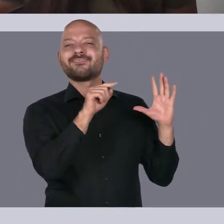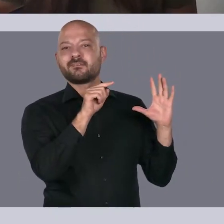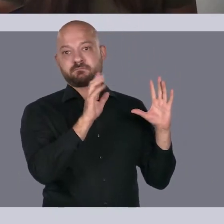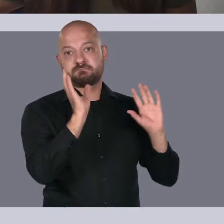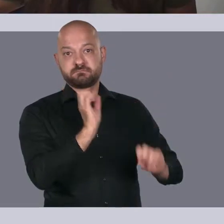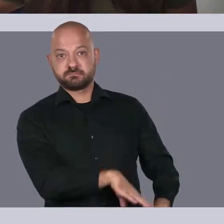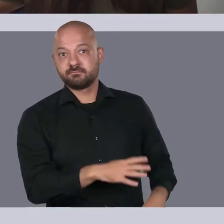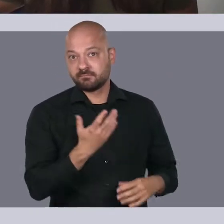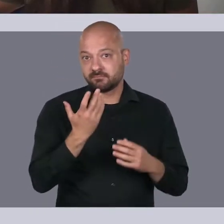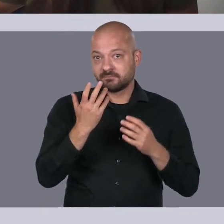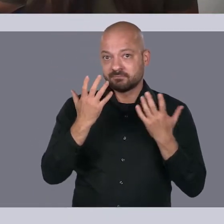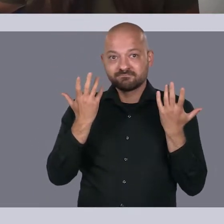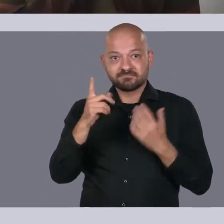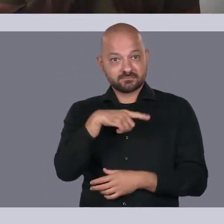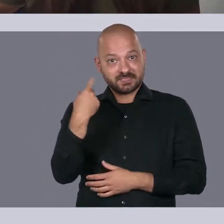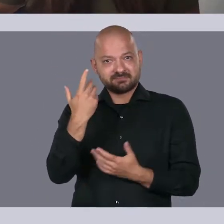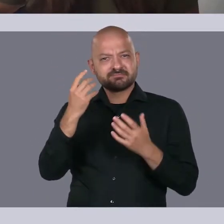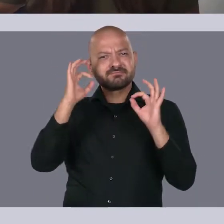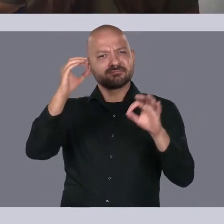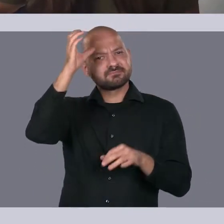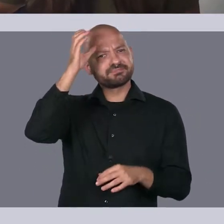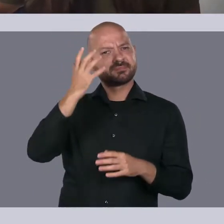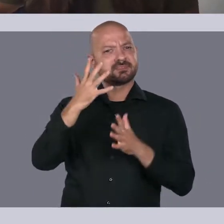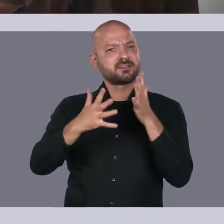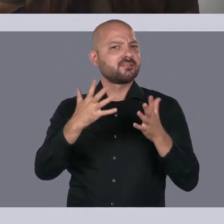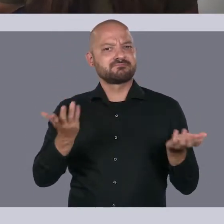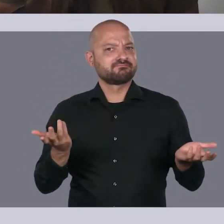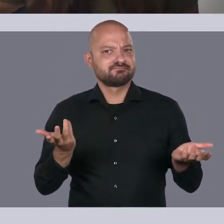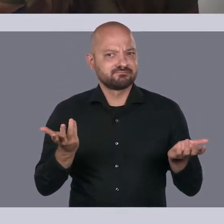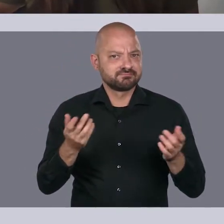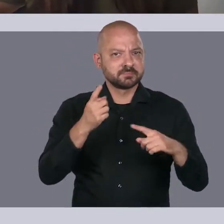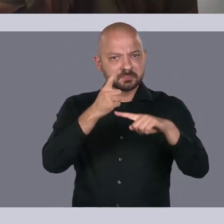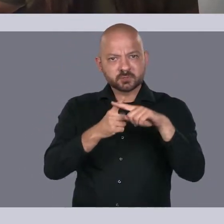with sign language and have never experienced hearing loss. So we simply cannot understand what it means